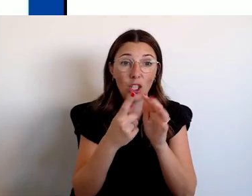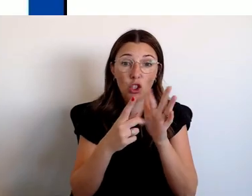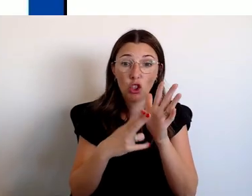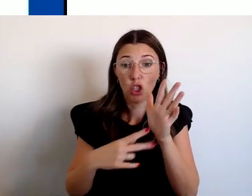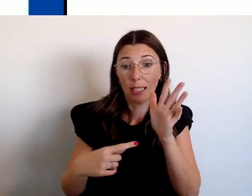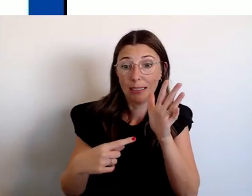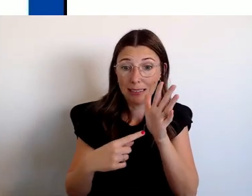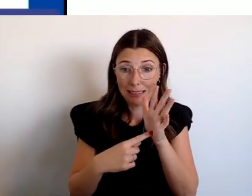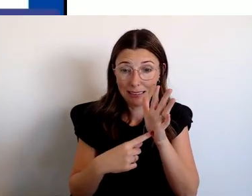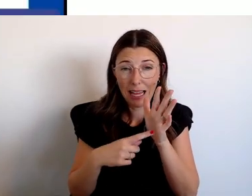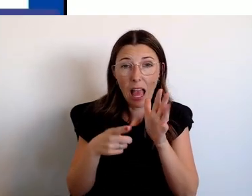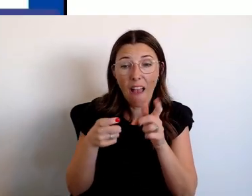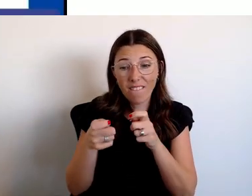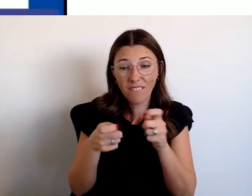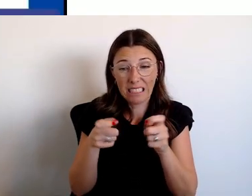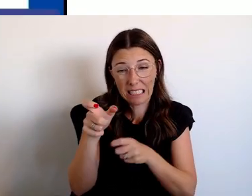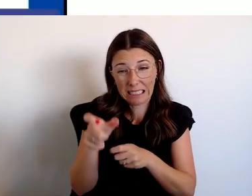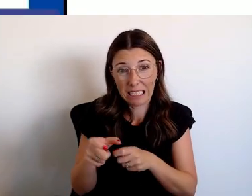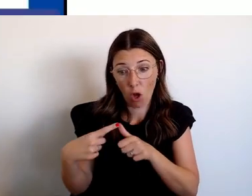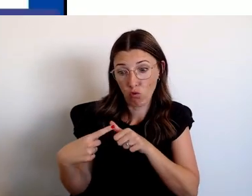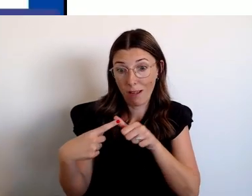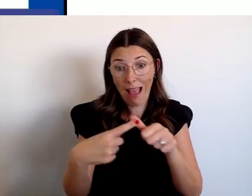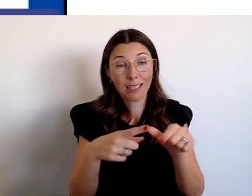The facilitator really acts like a human in the meeting,